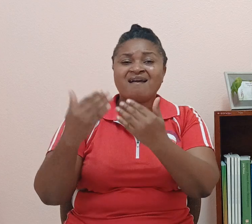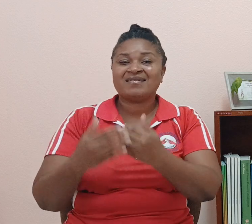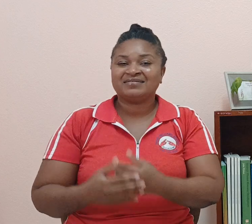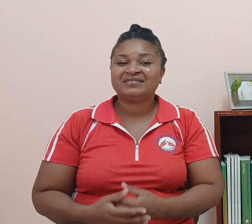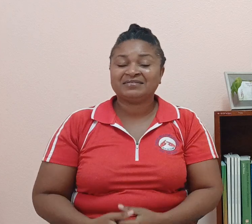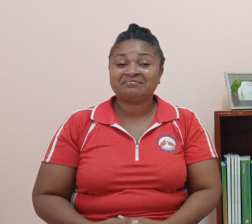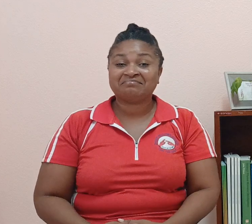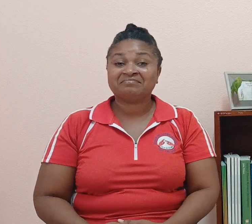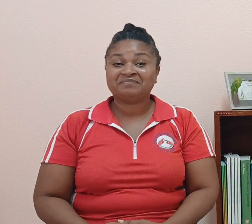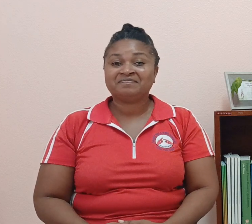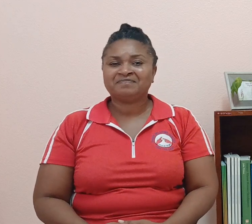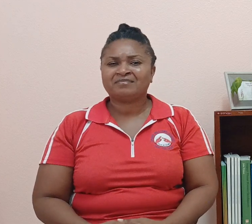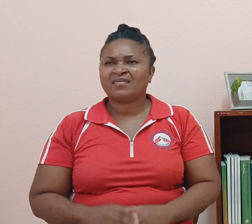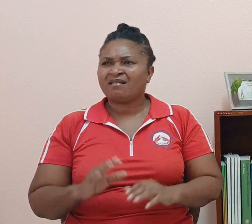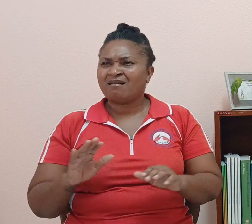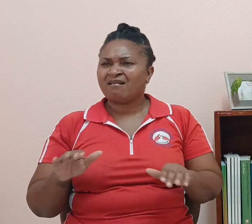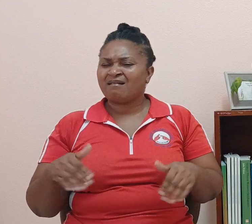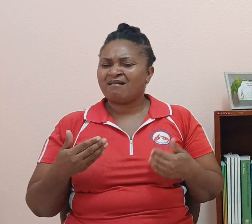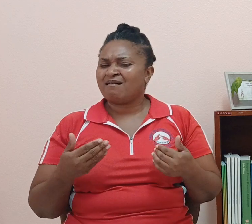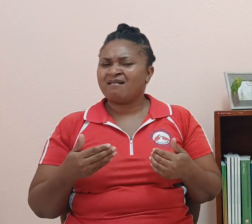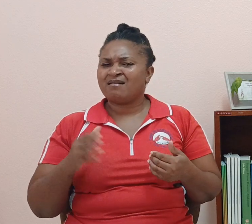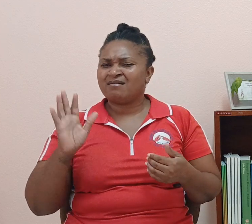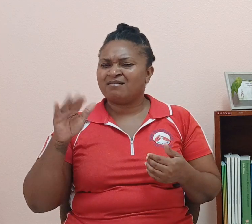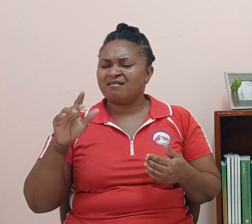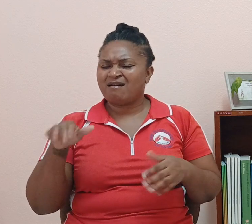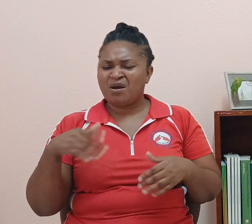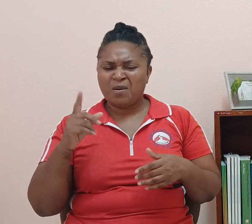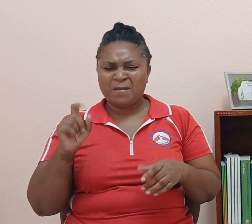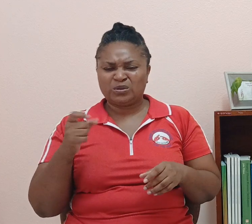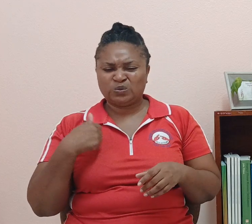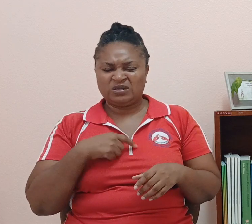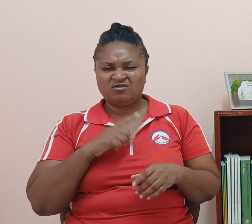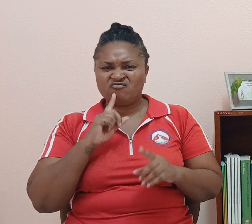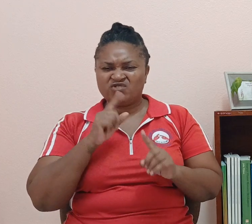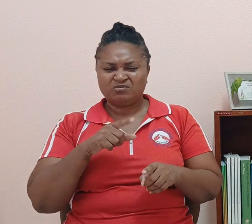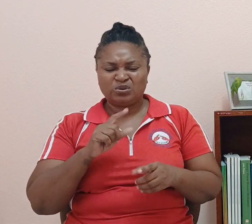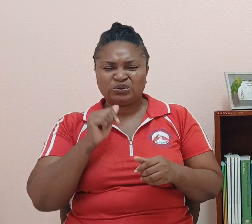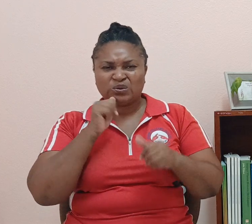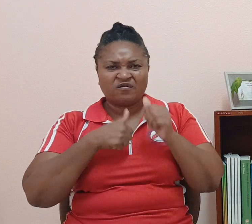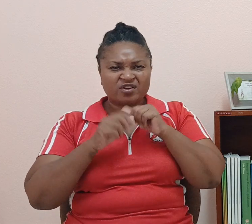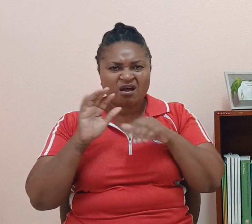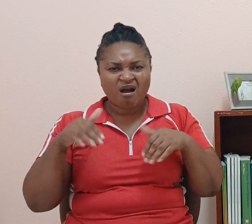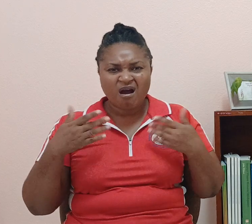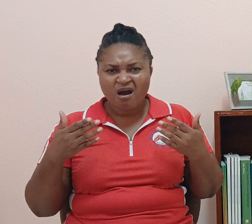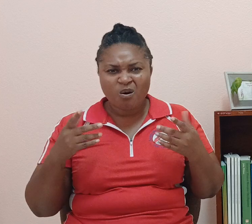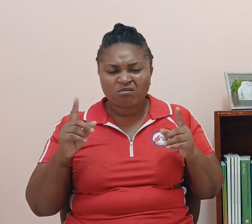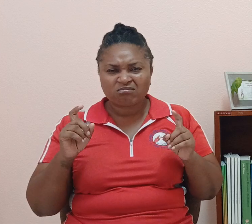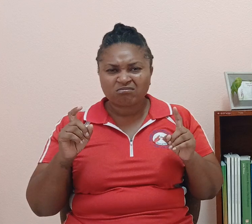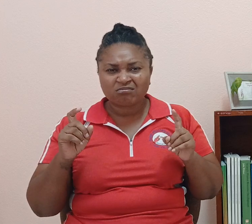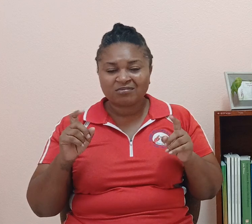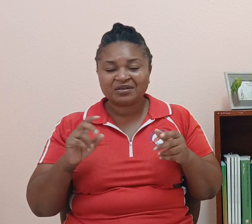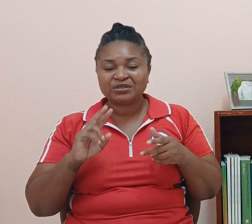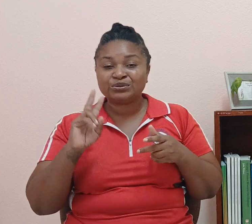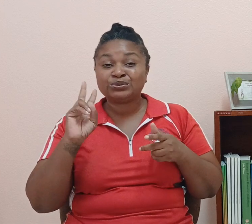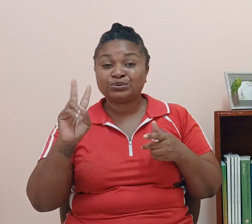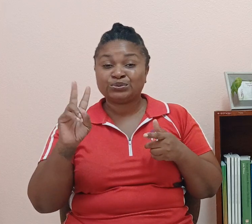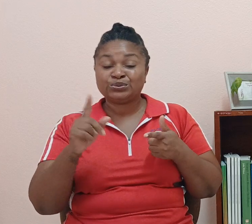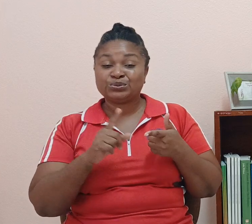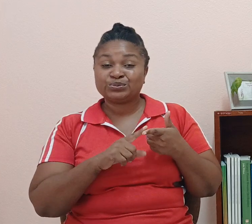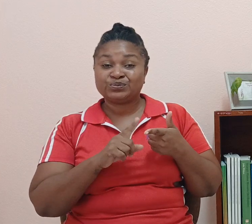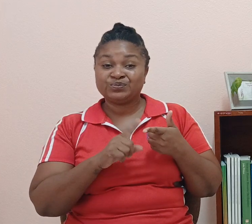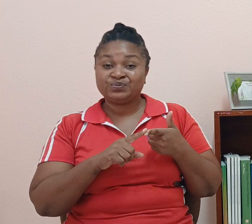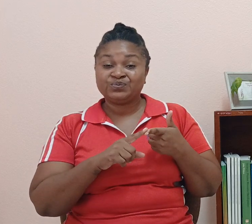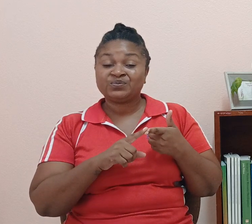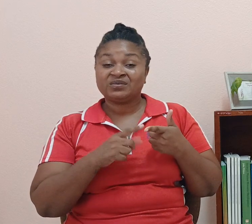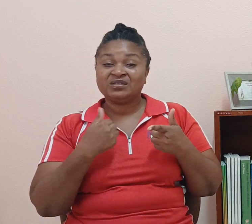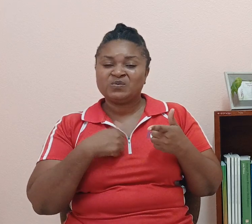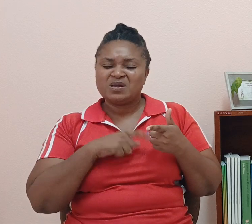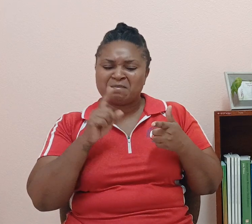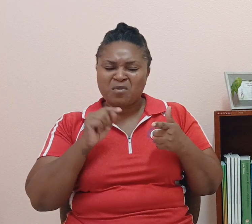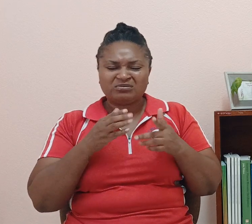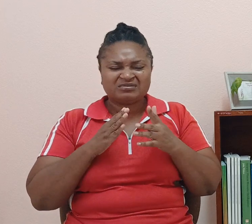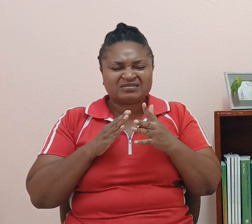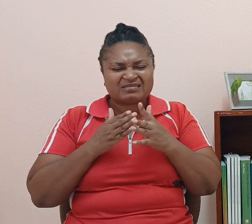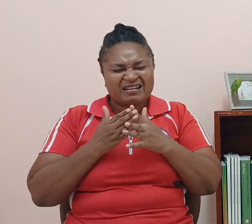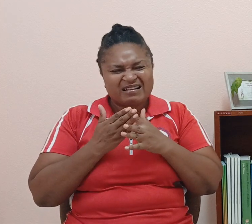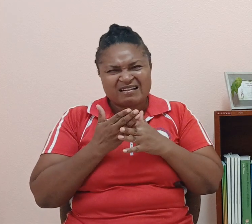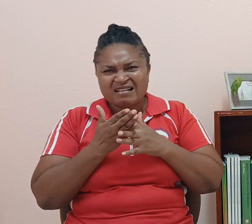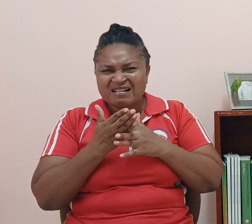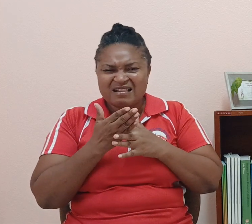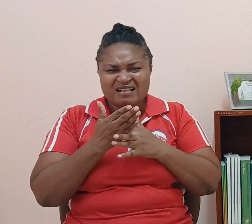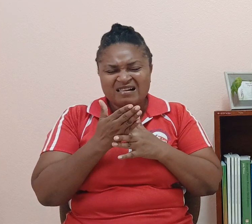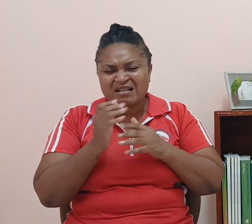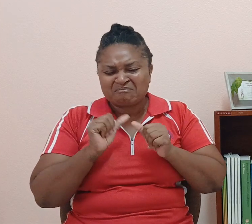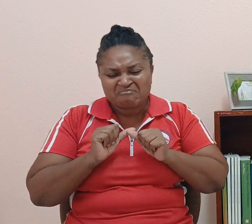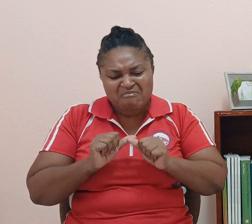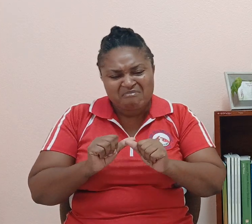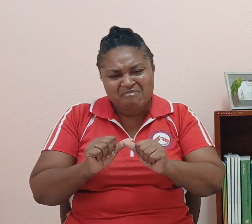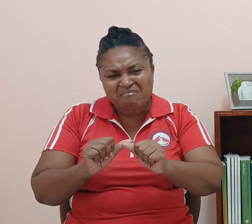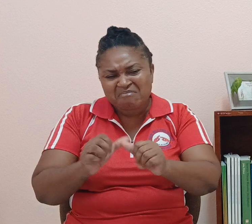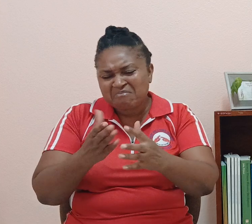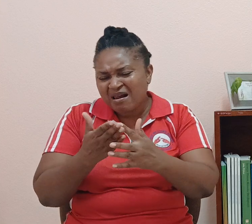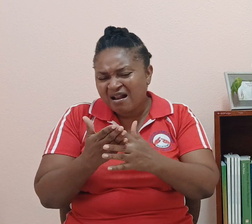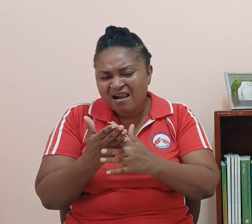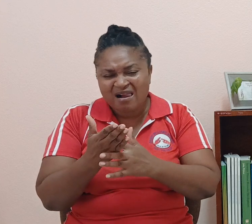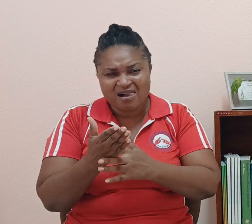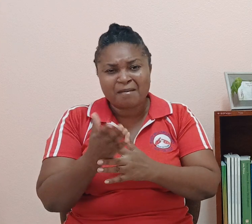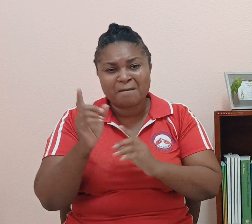2. We Must Endure & Persevere